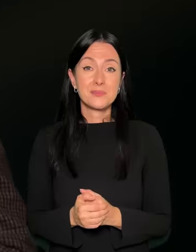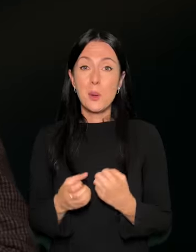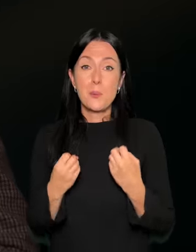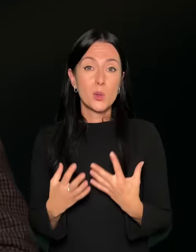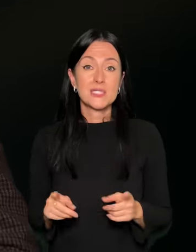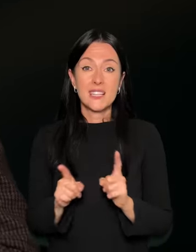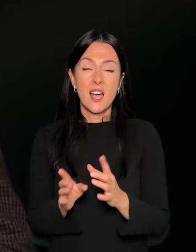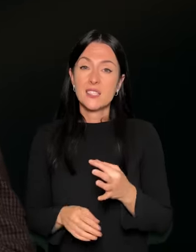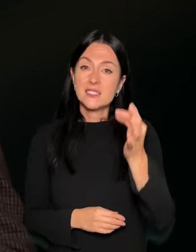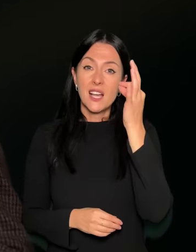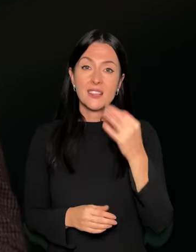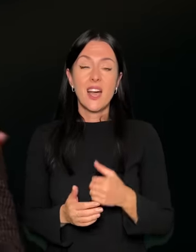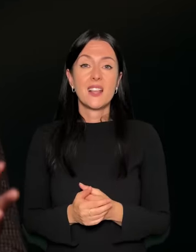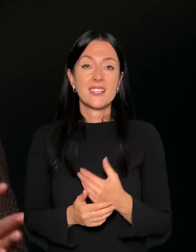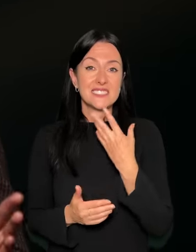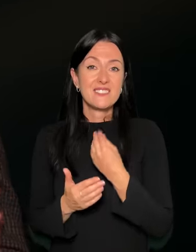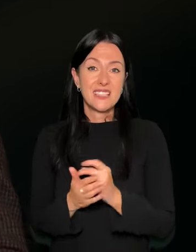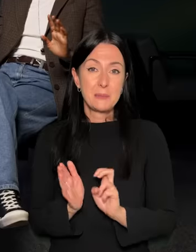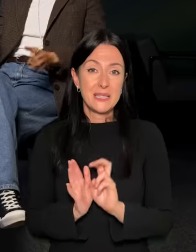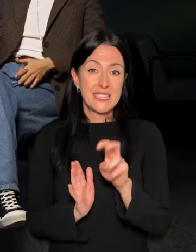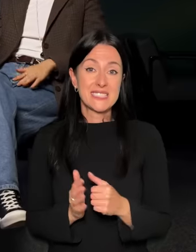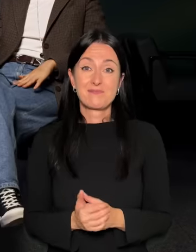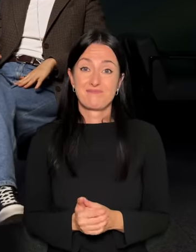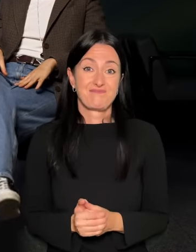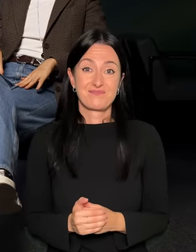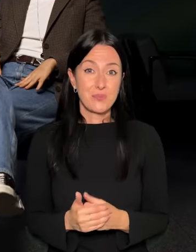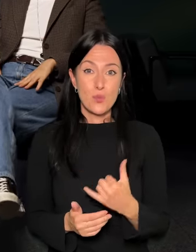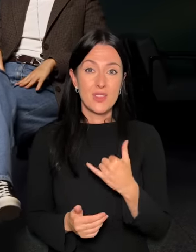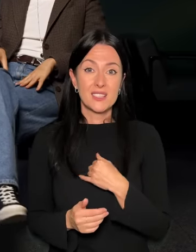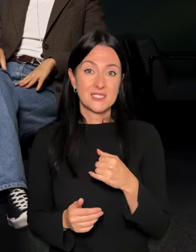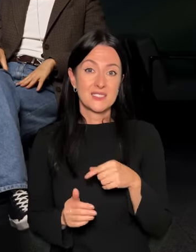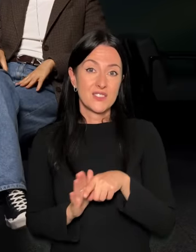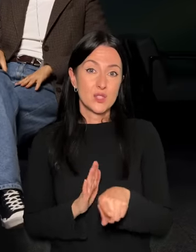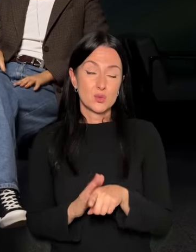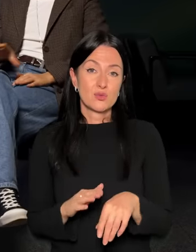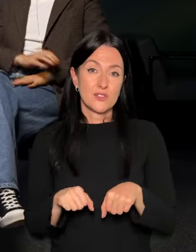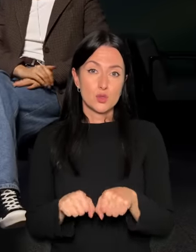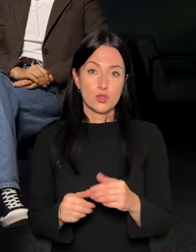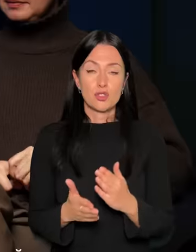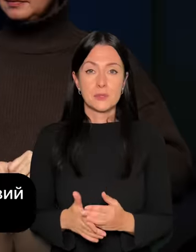I just remembered my own entrance. Well, in our case, a baby stroller is left downstairs.